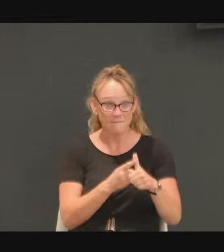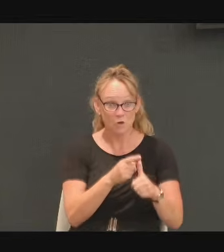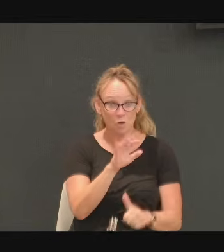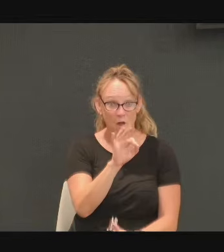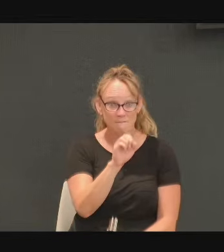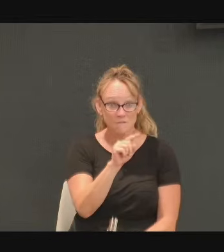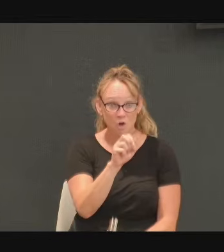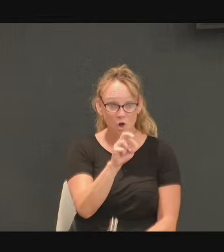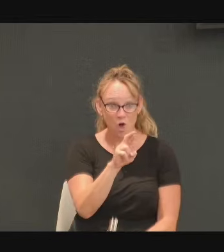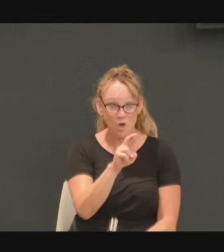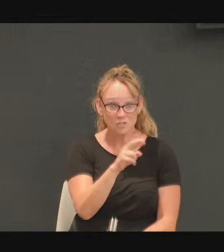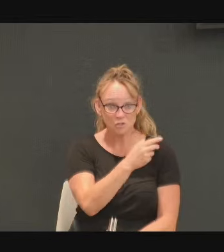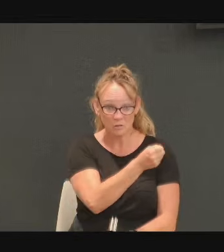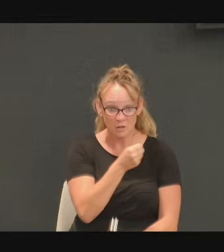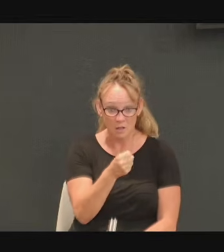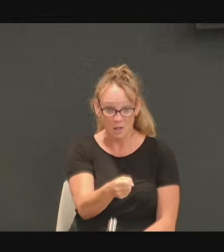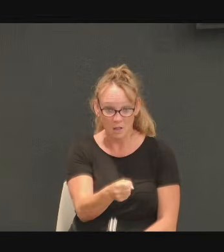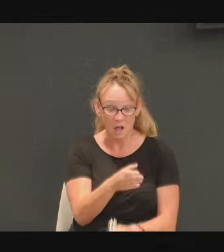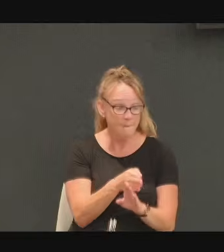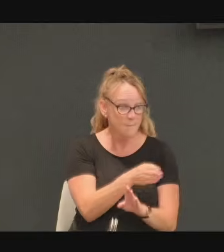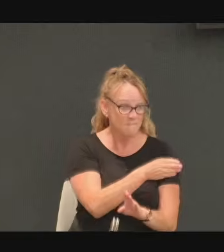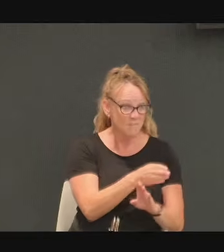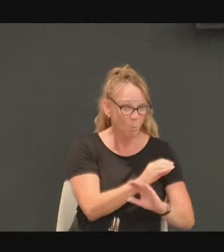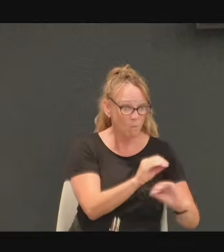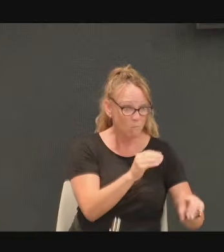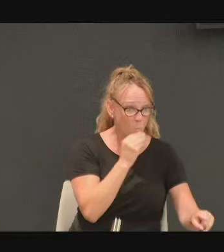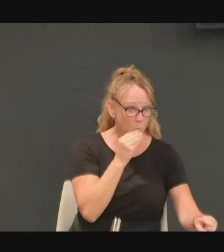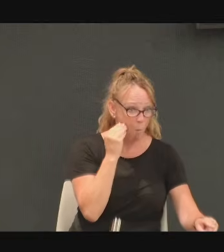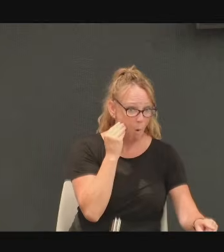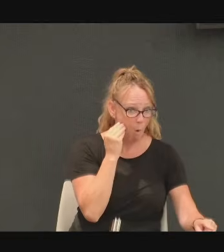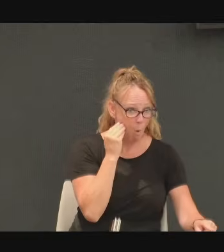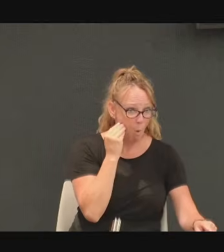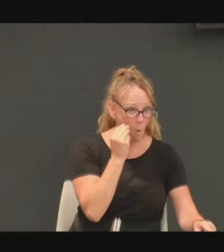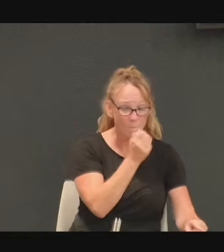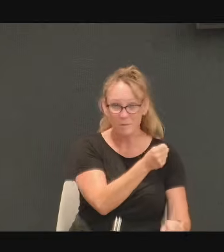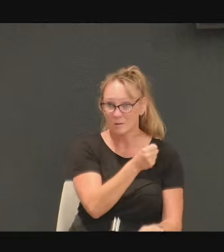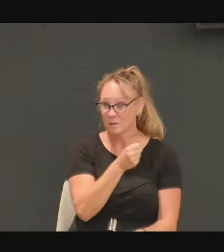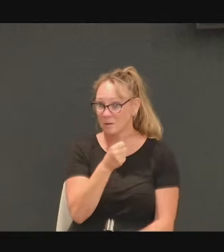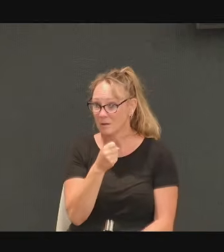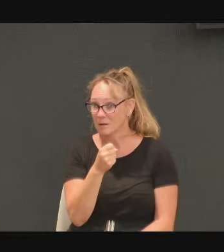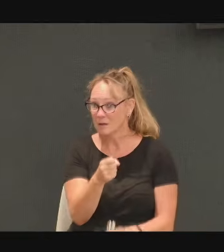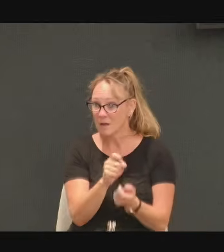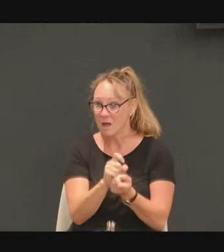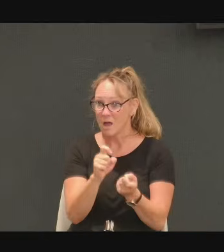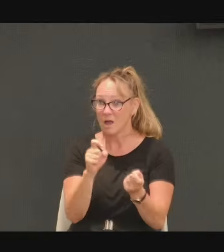and living in a hospital. But soon that would change thanks to JFS. They found me in amazing